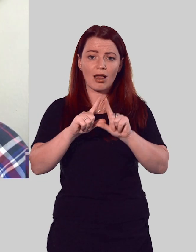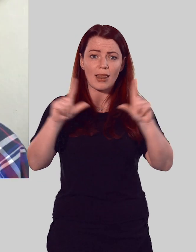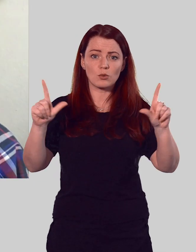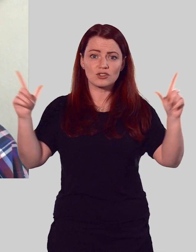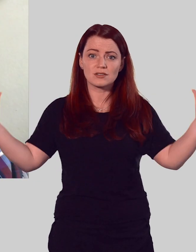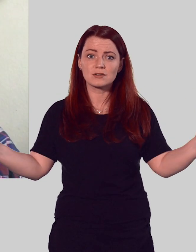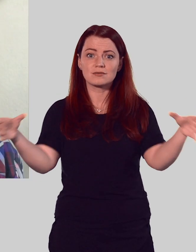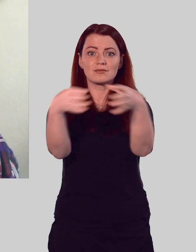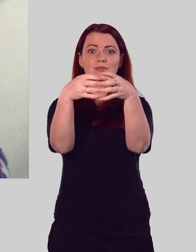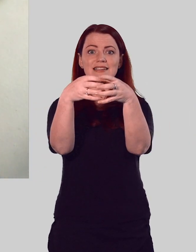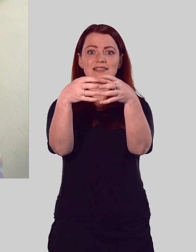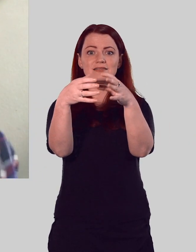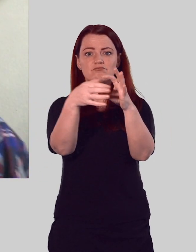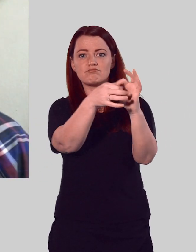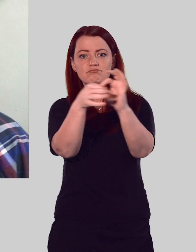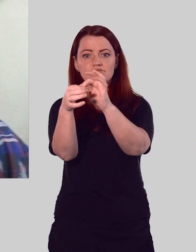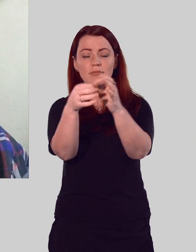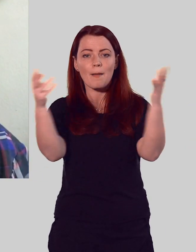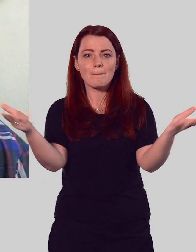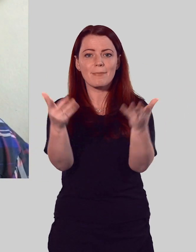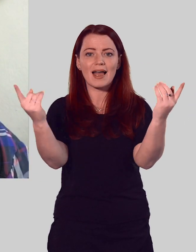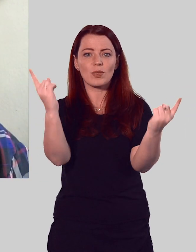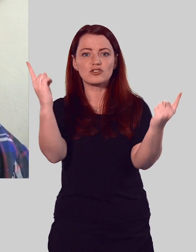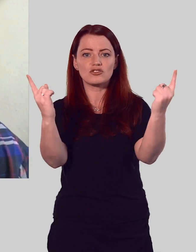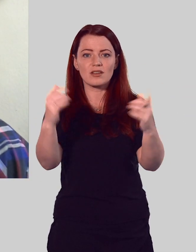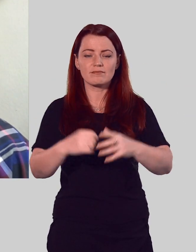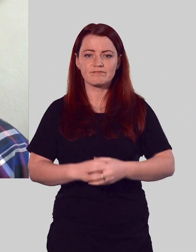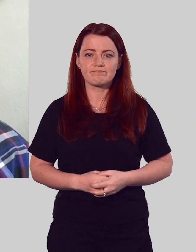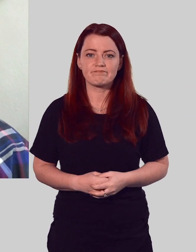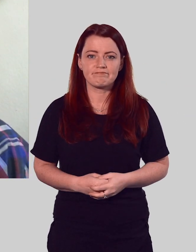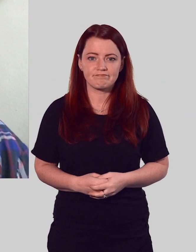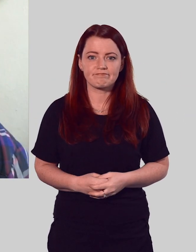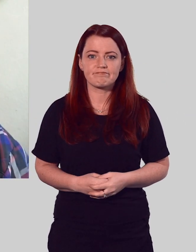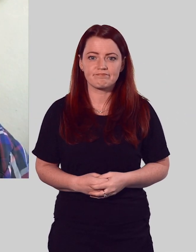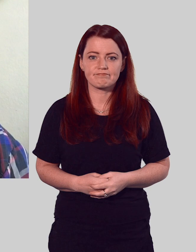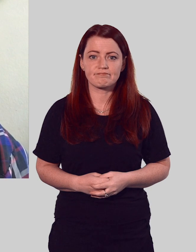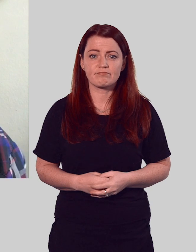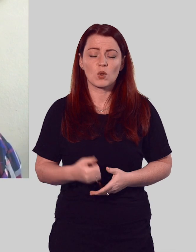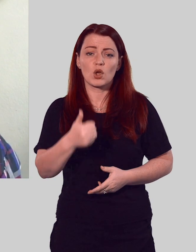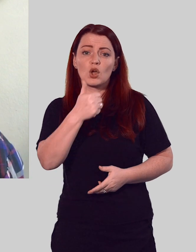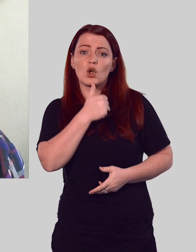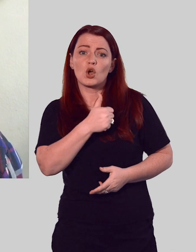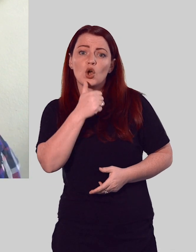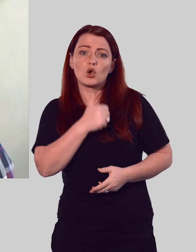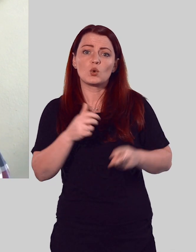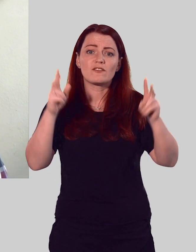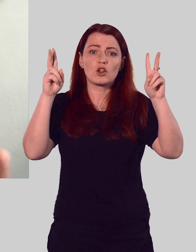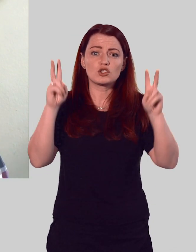There's a very useful term coined by Ned Glazier, Director of Company 3 of the